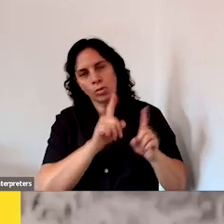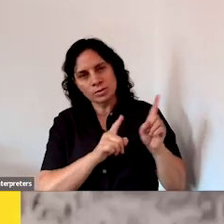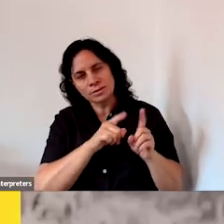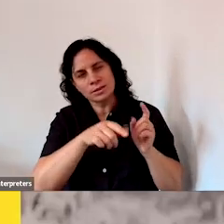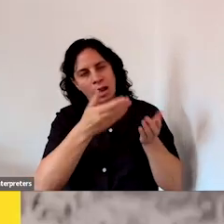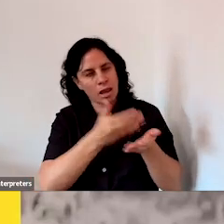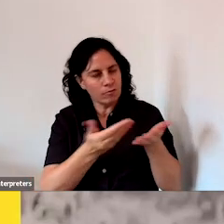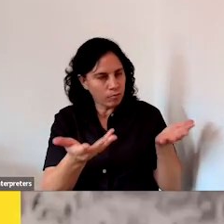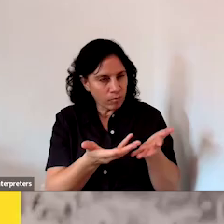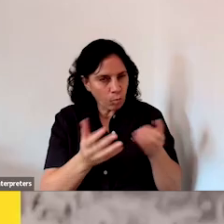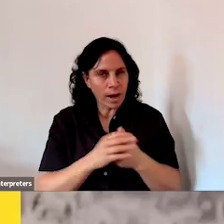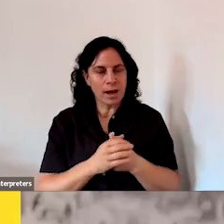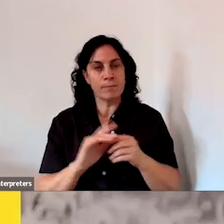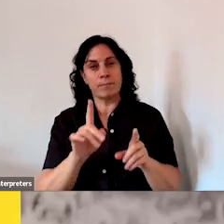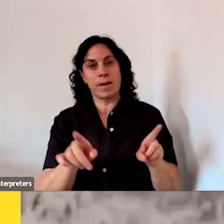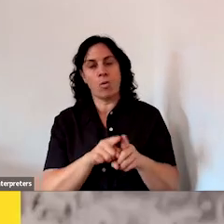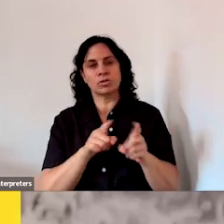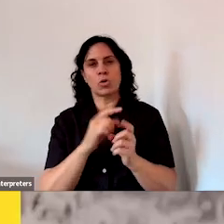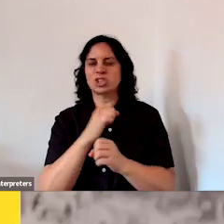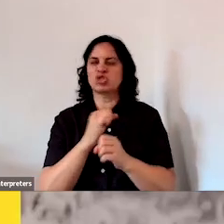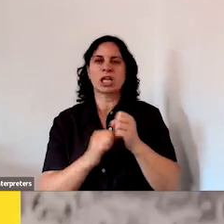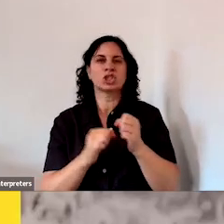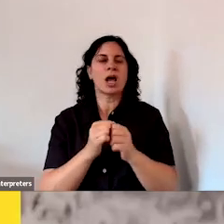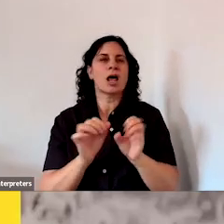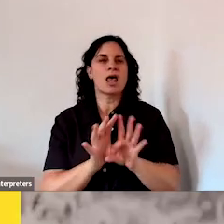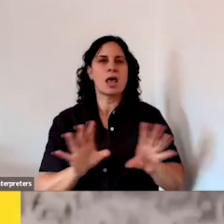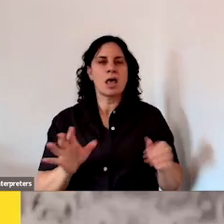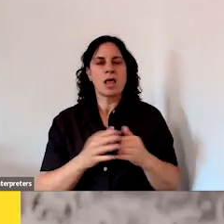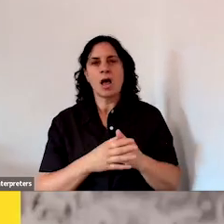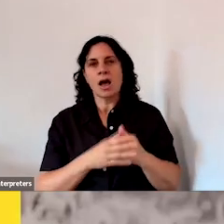as well as the structural factors such as longitudinal experiences